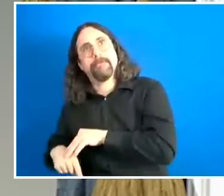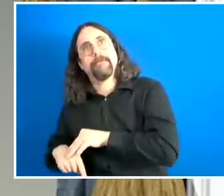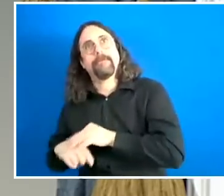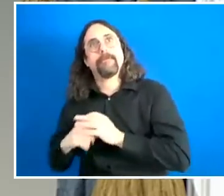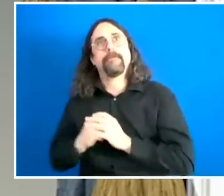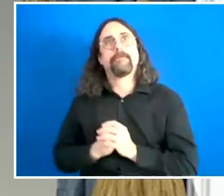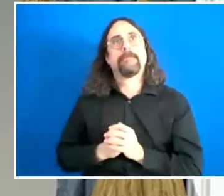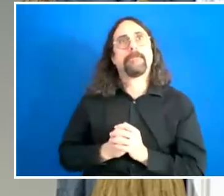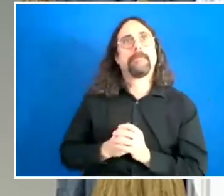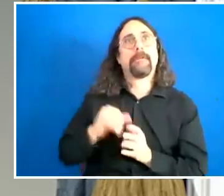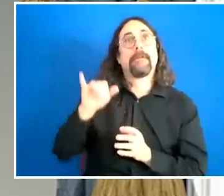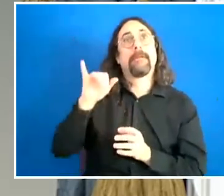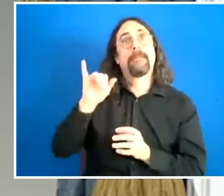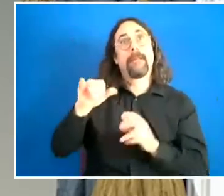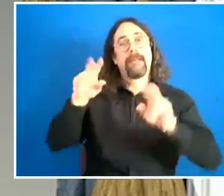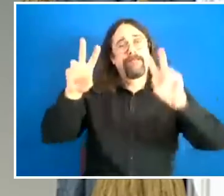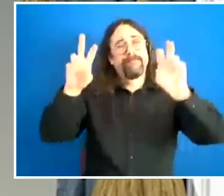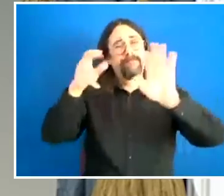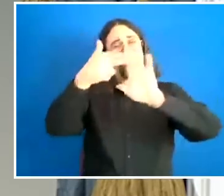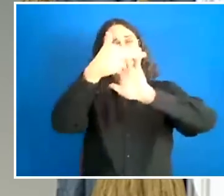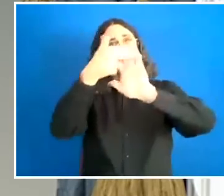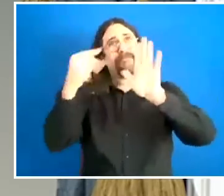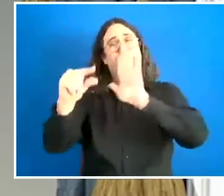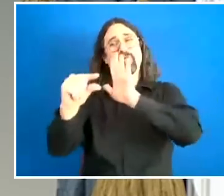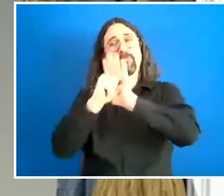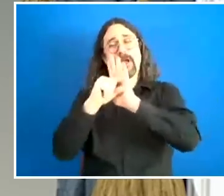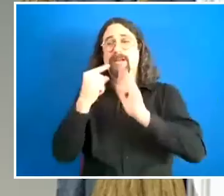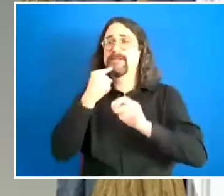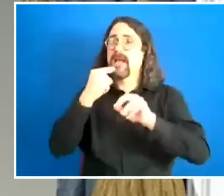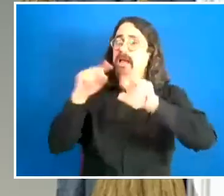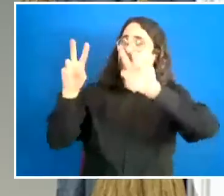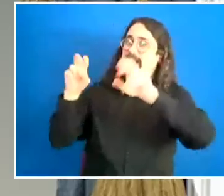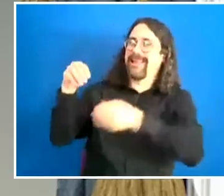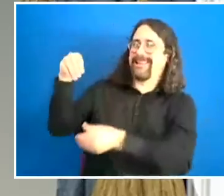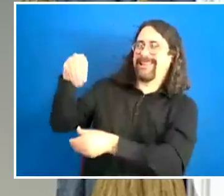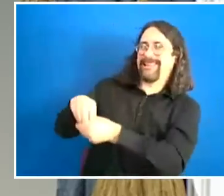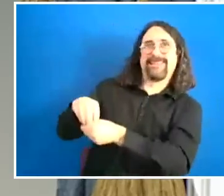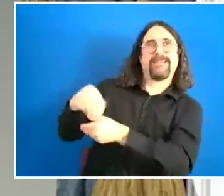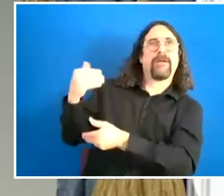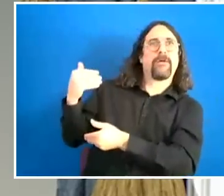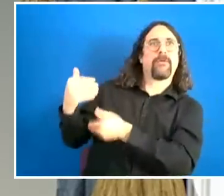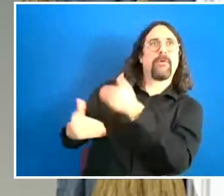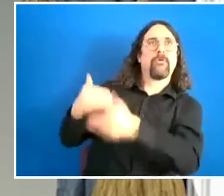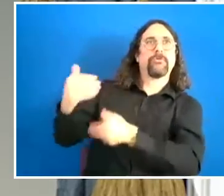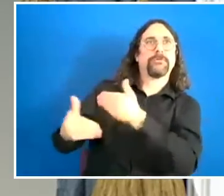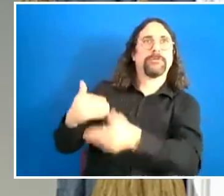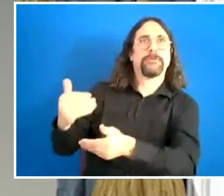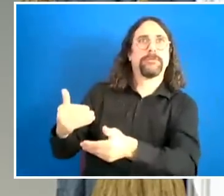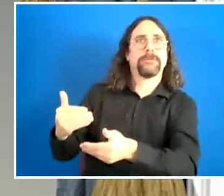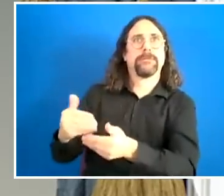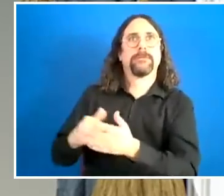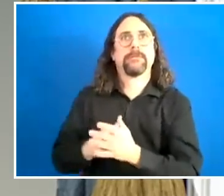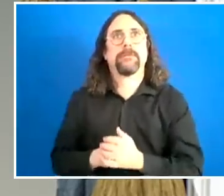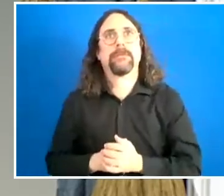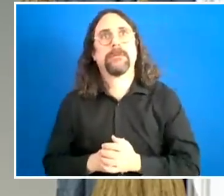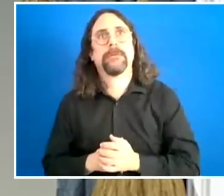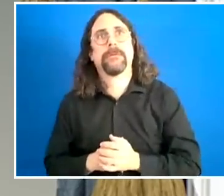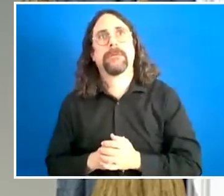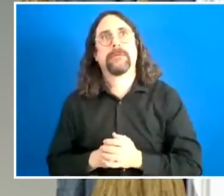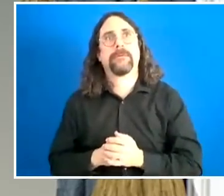I SAIDS I RELYAL AN INDICATOR THAT THE TEACHER IS SAYING I DON'T HAVE ENOUGH EVIDENCE YET OF